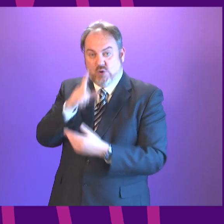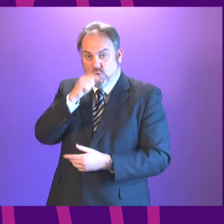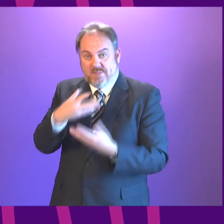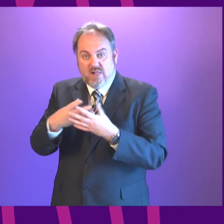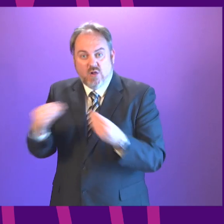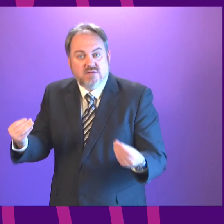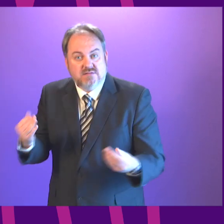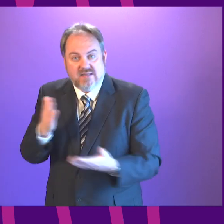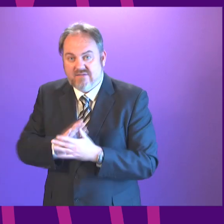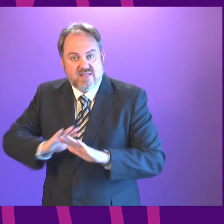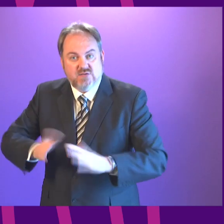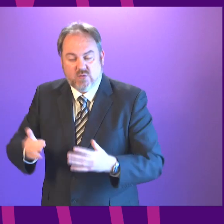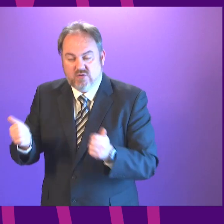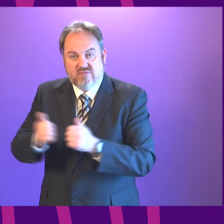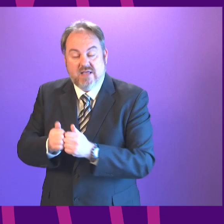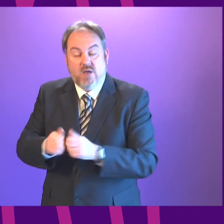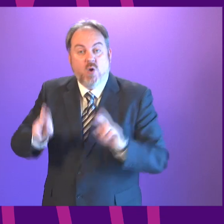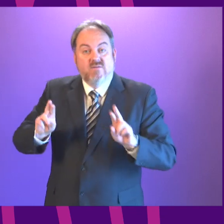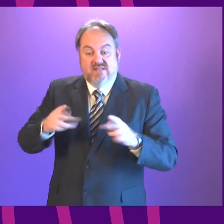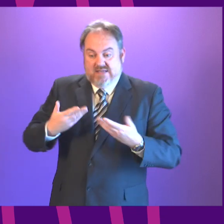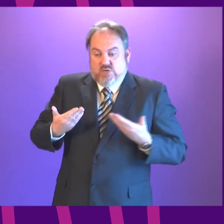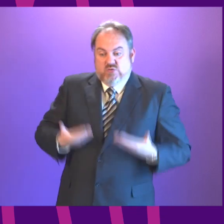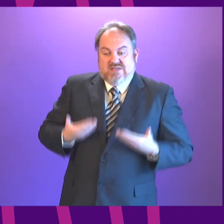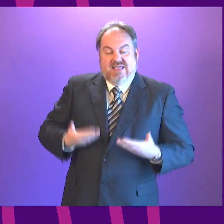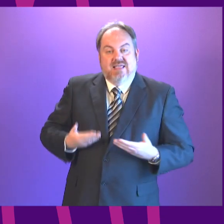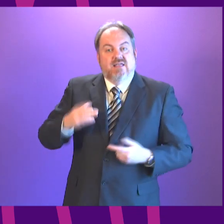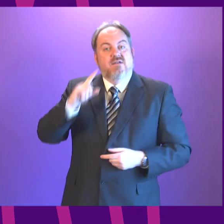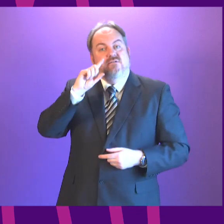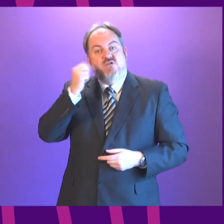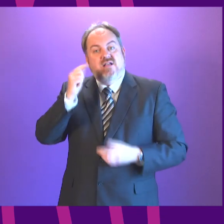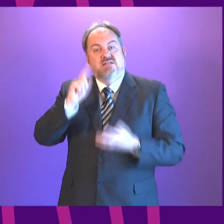will be agreed between the UK and France today—indeed, I hope that we might even get movement during